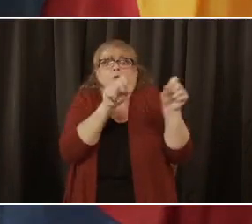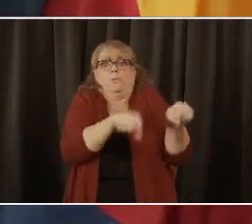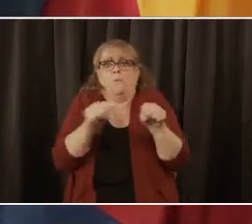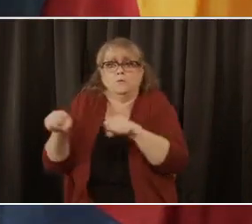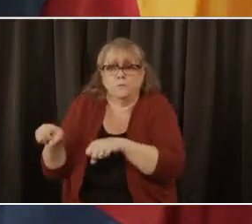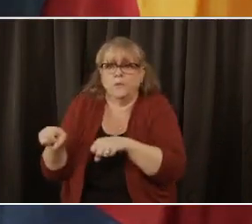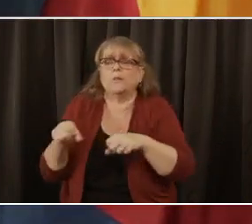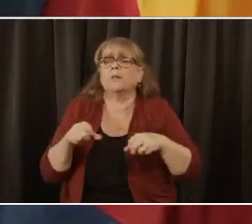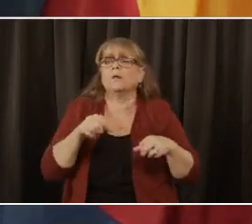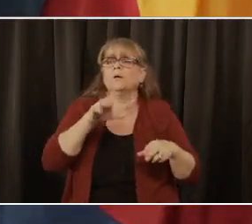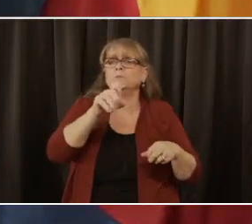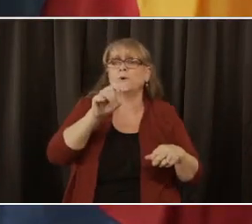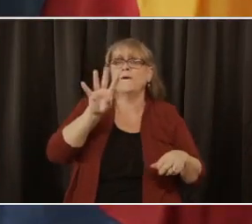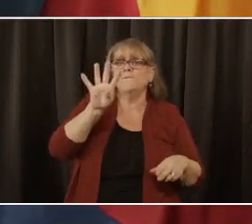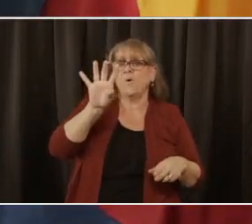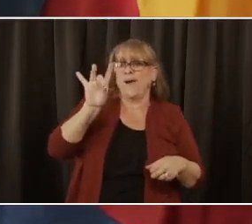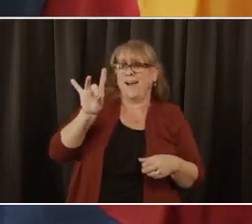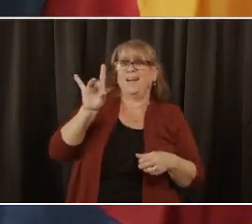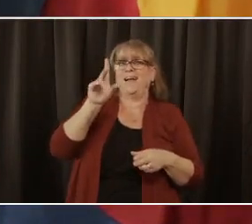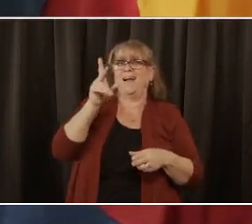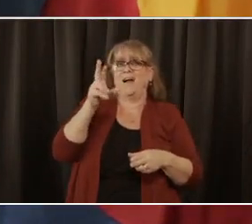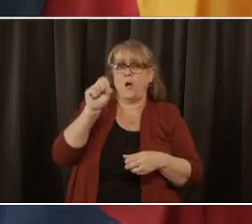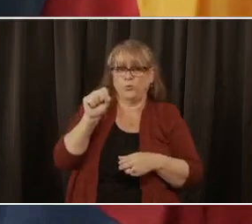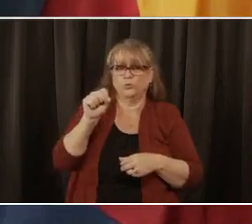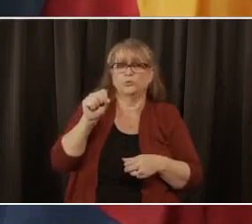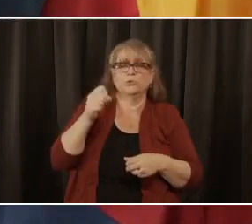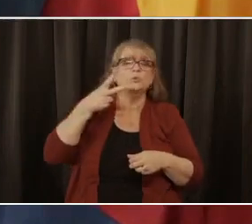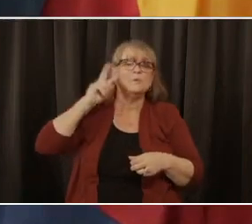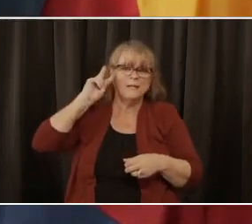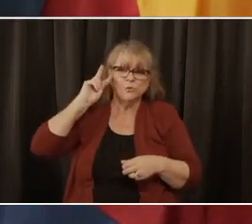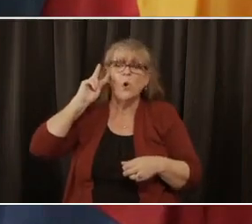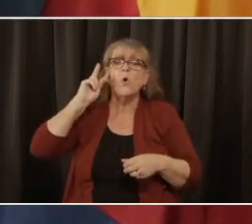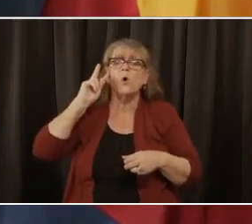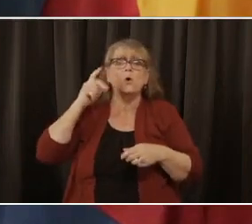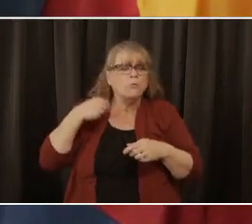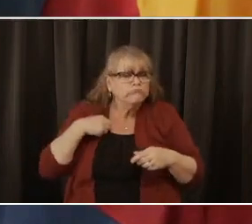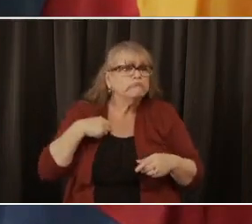medical officer, about a series of events that were happening at one of our community vaccination